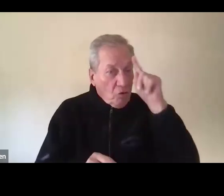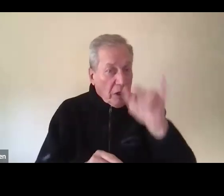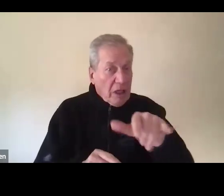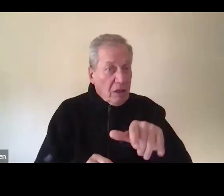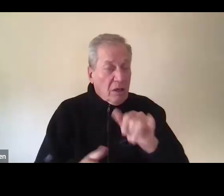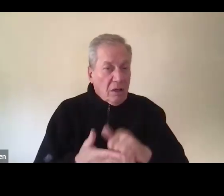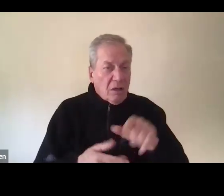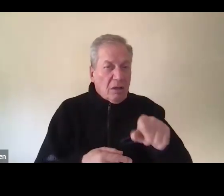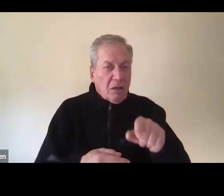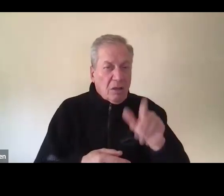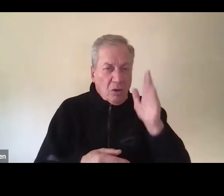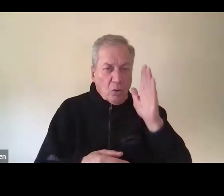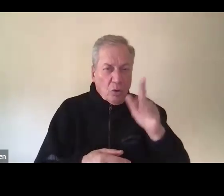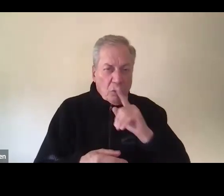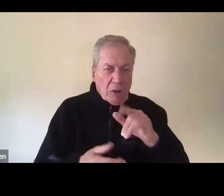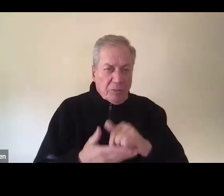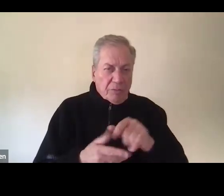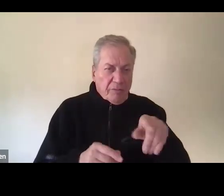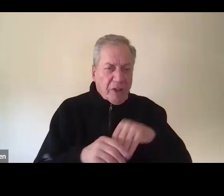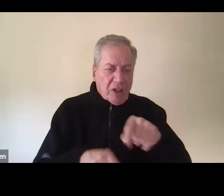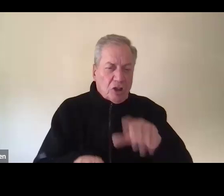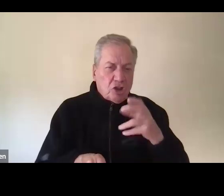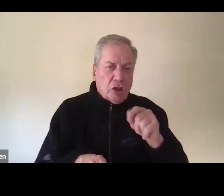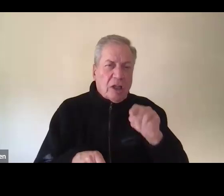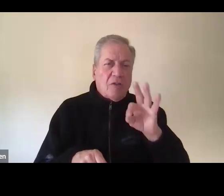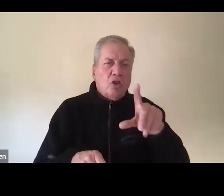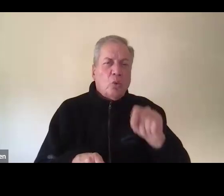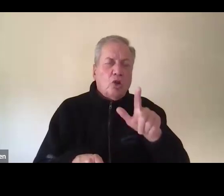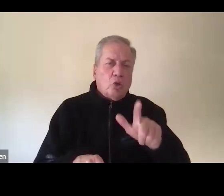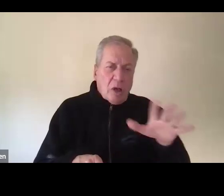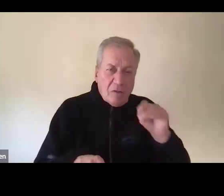that it will start in the first quarter of 2025, and if you